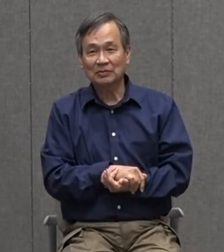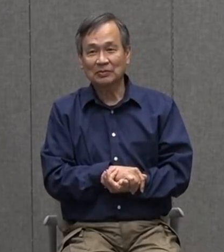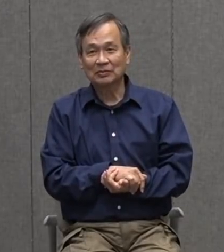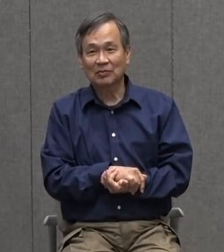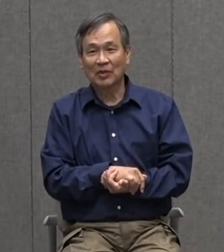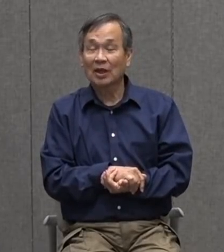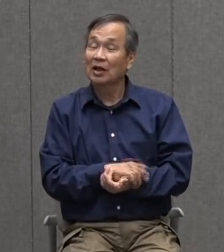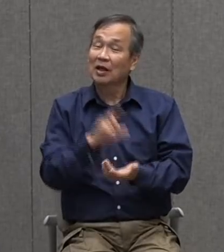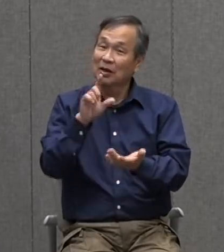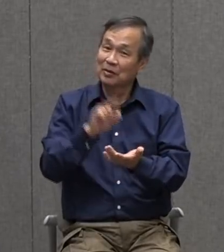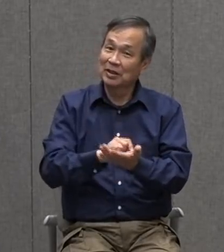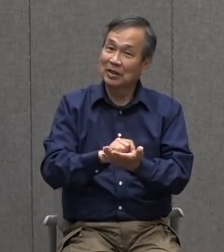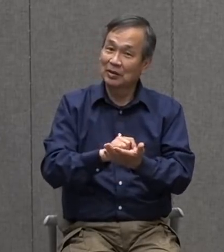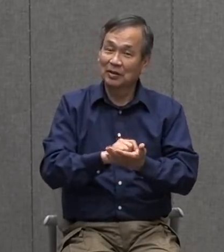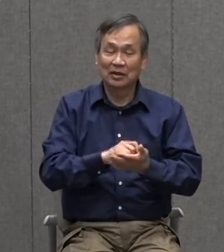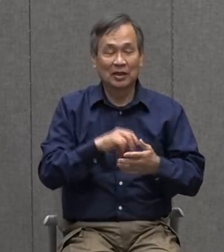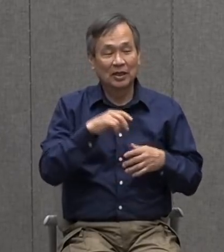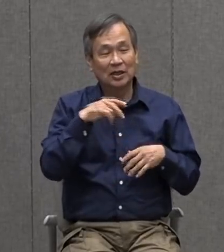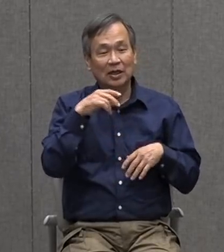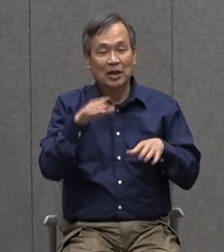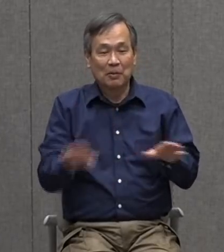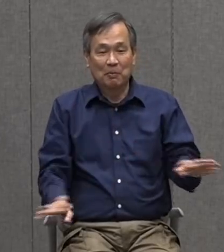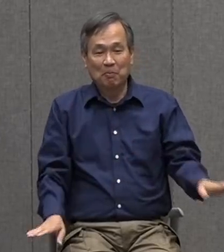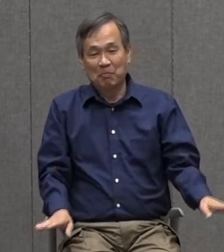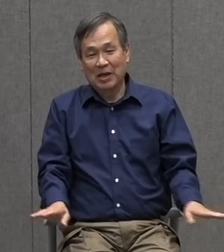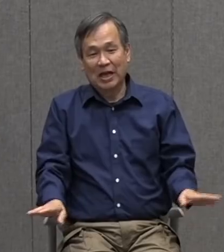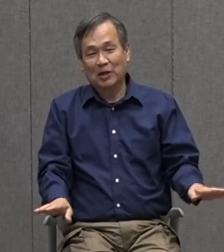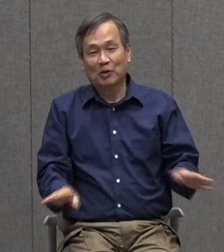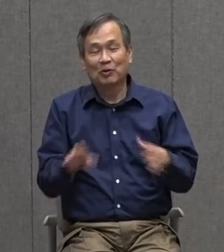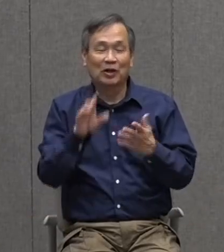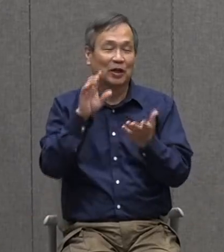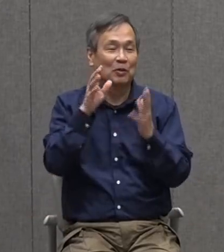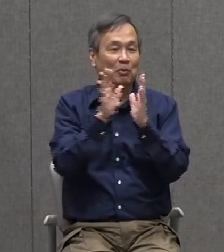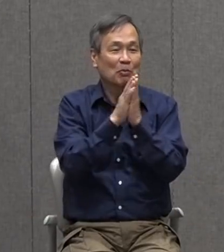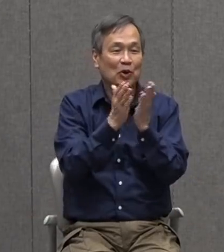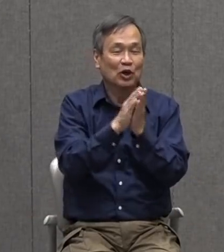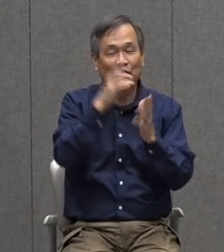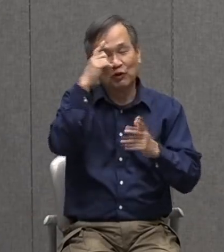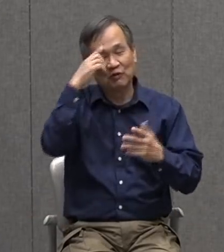it was published by Penguin Putnam books for young readers. Let's get started.